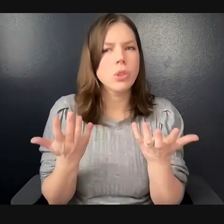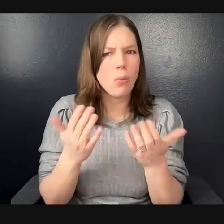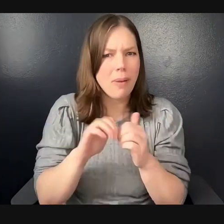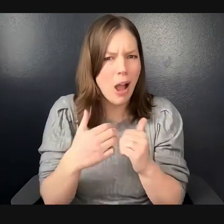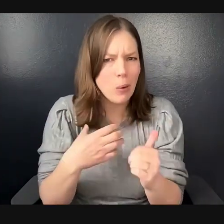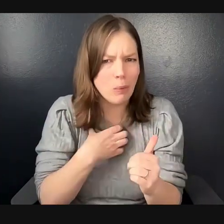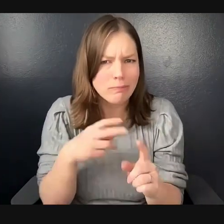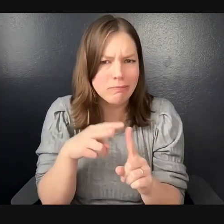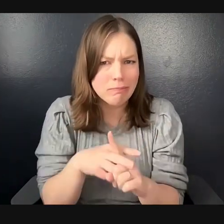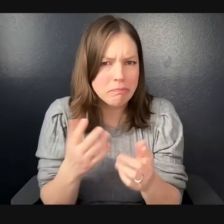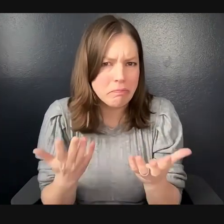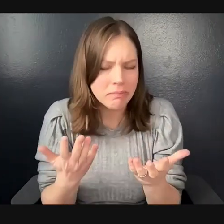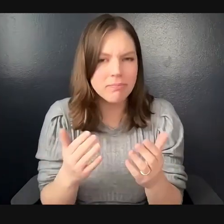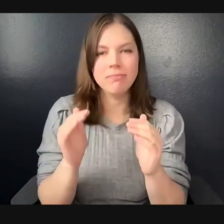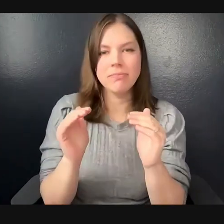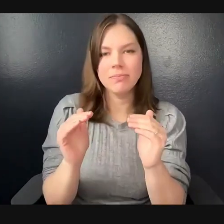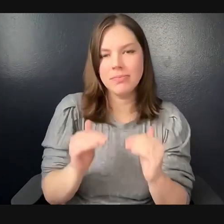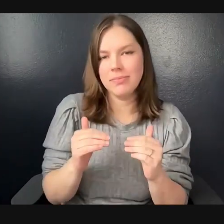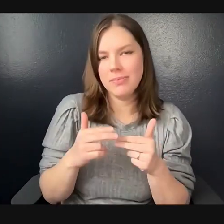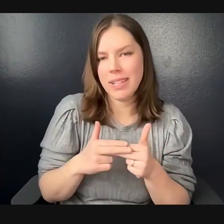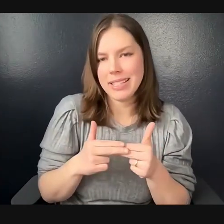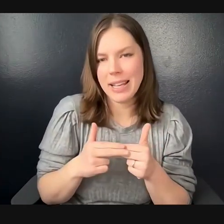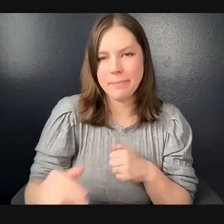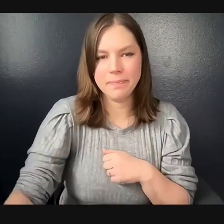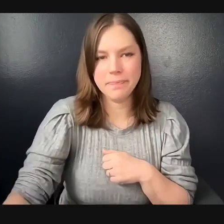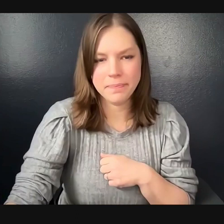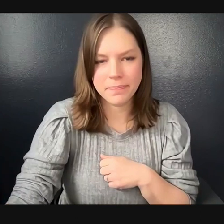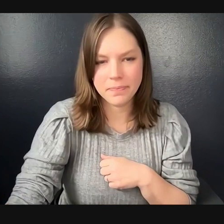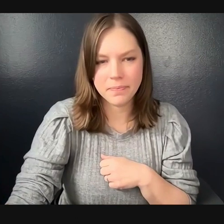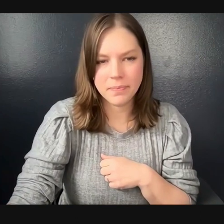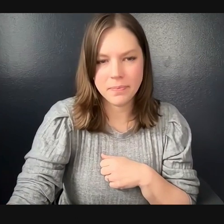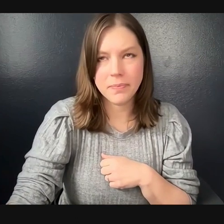But how do you file a grievance or a formal complaint? Let's look at the next slide.